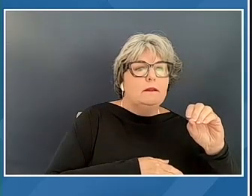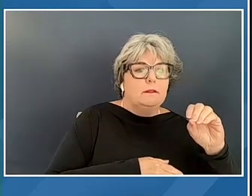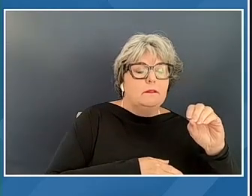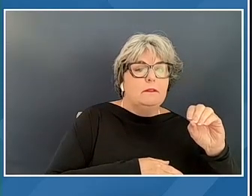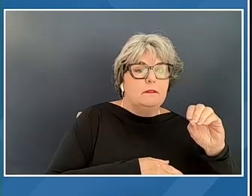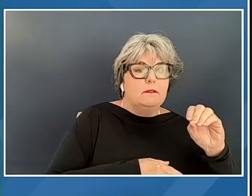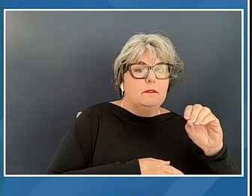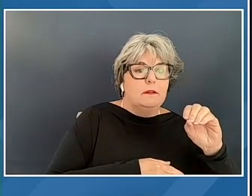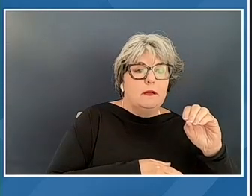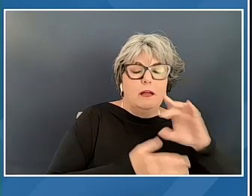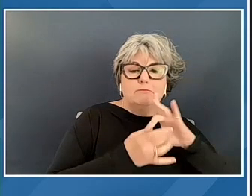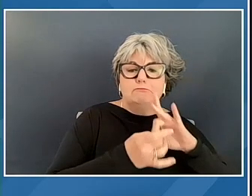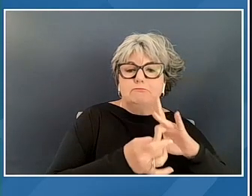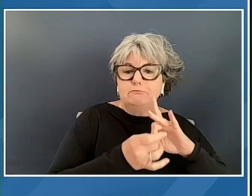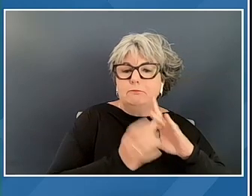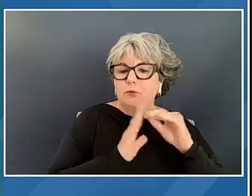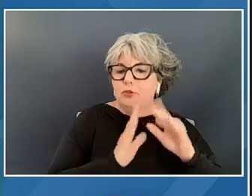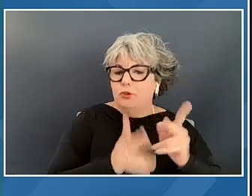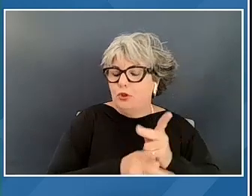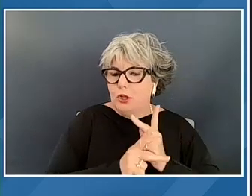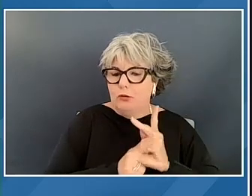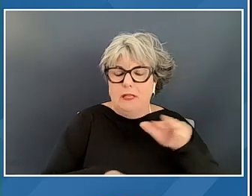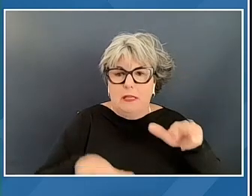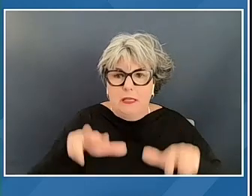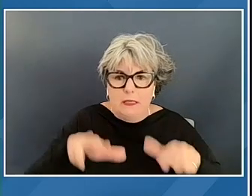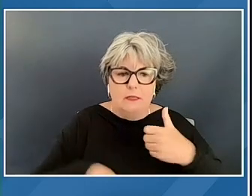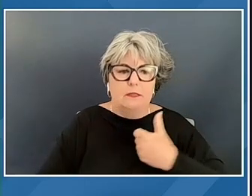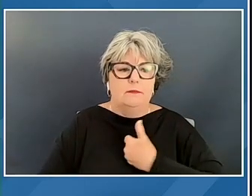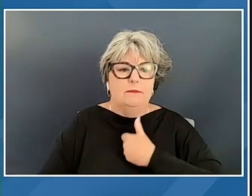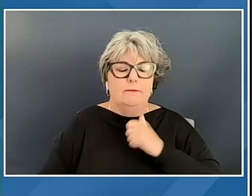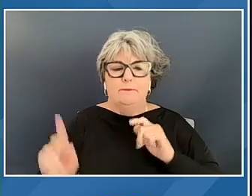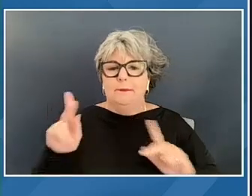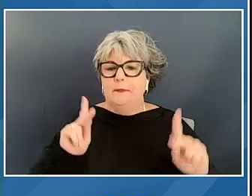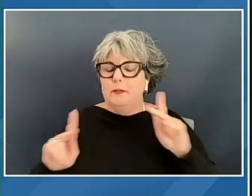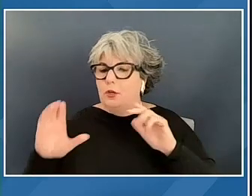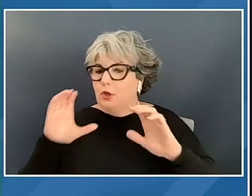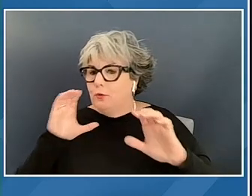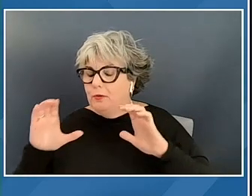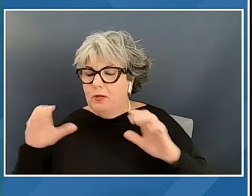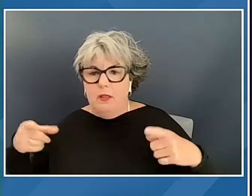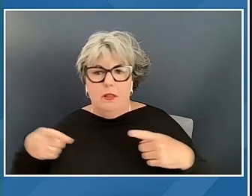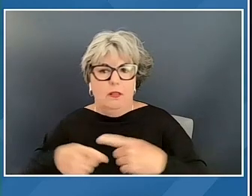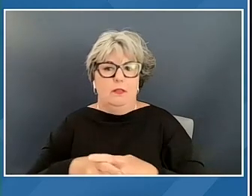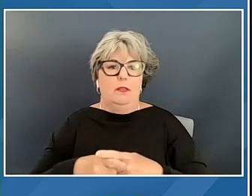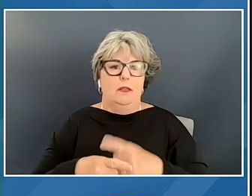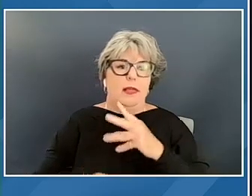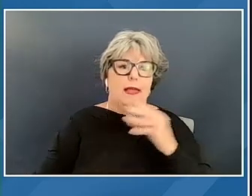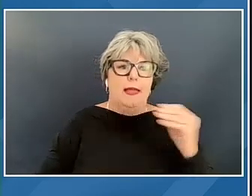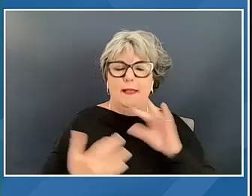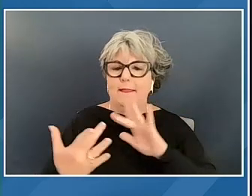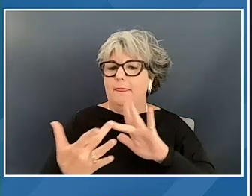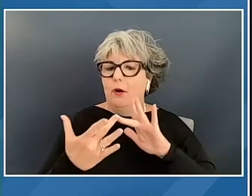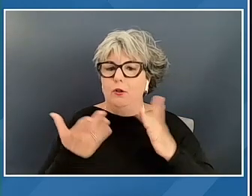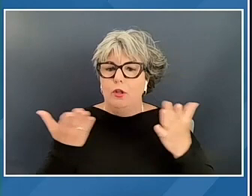student loans. You know, people get communications in their online servicer inbox and then a